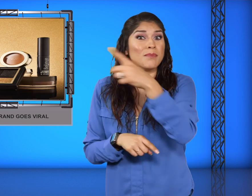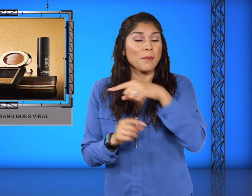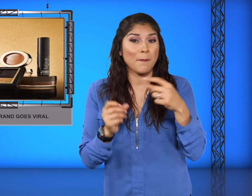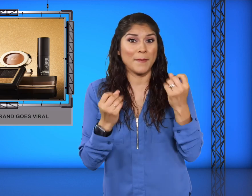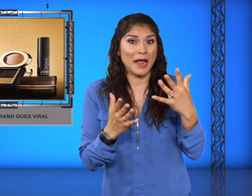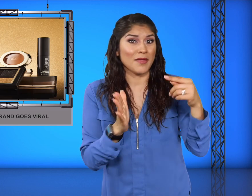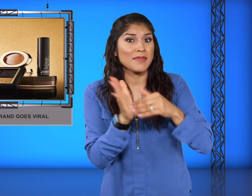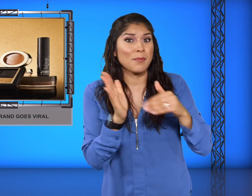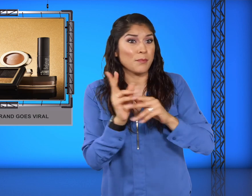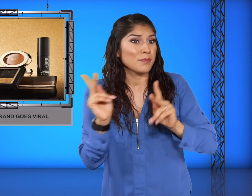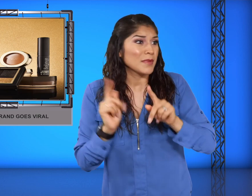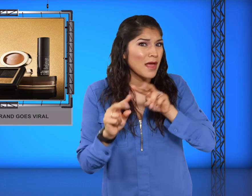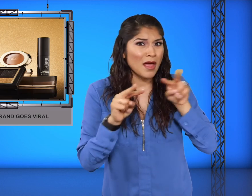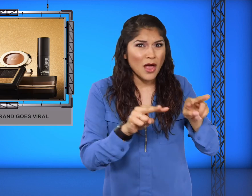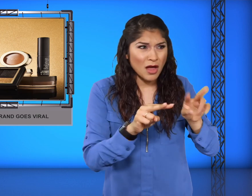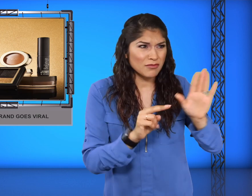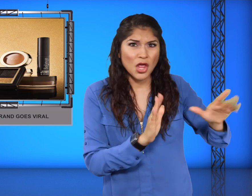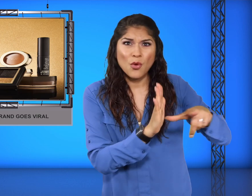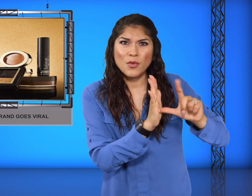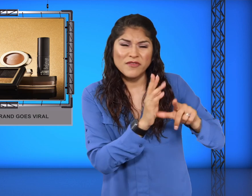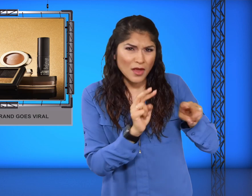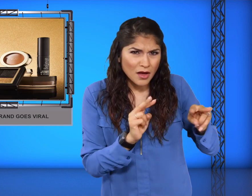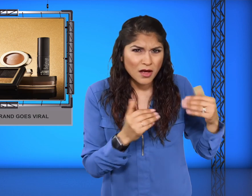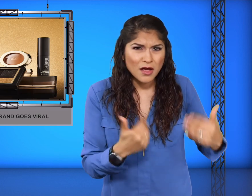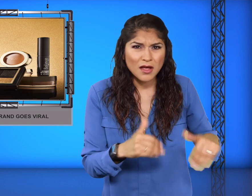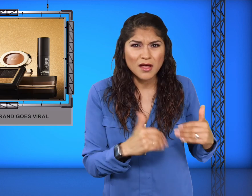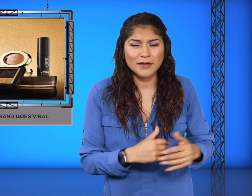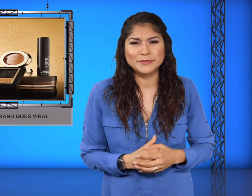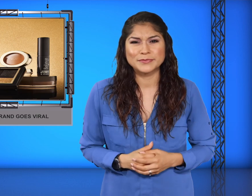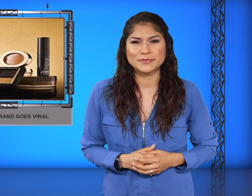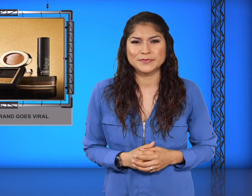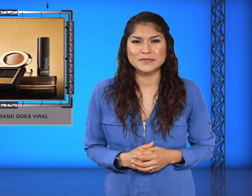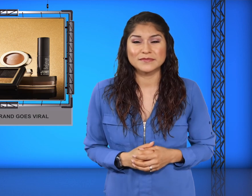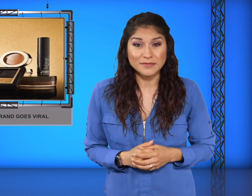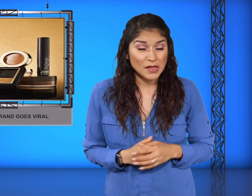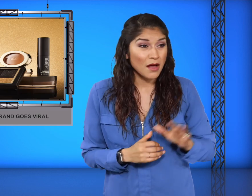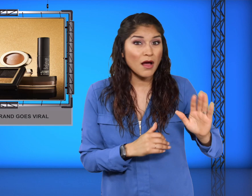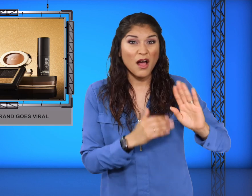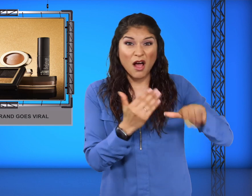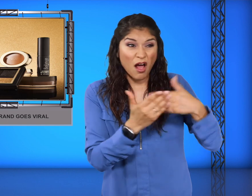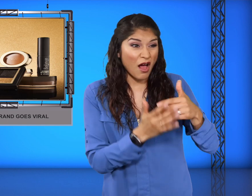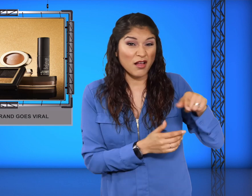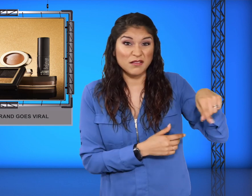Those reviews have racked up hundreds of thousands of views.